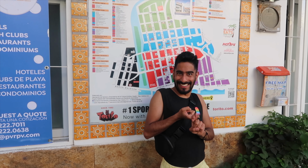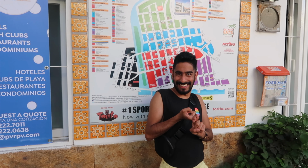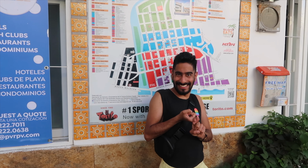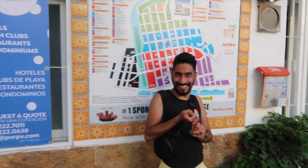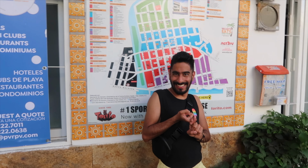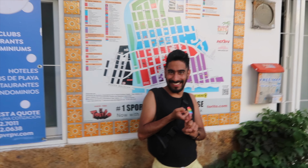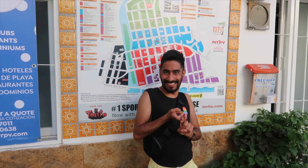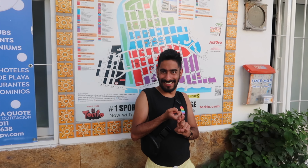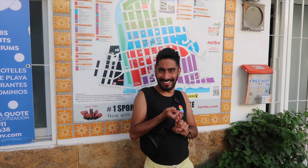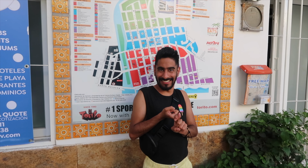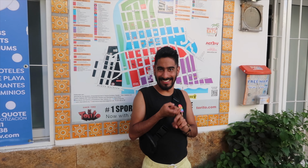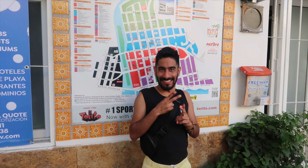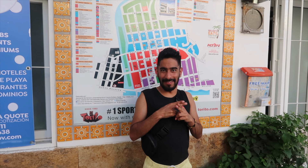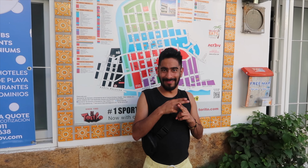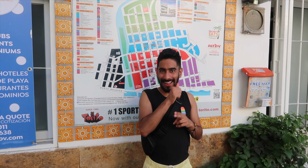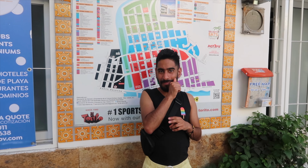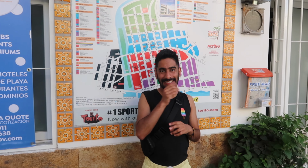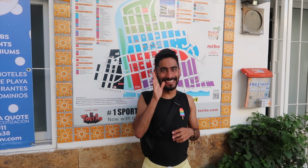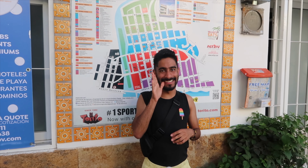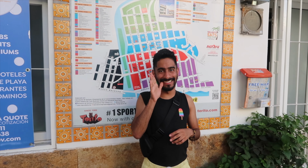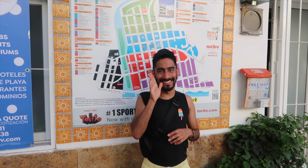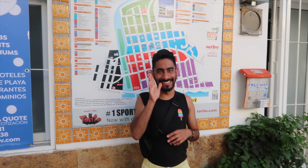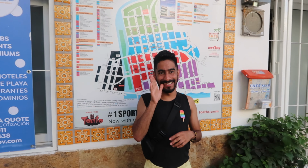His name is Abraham. (shows name sign)